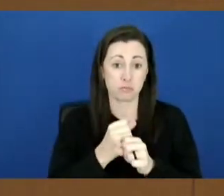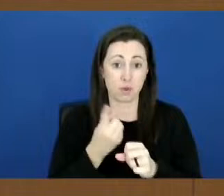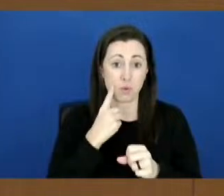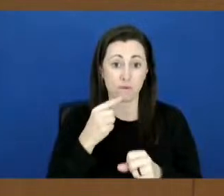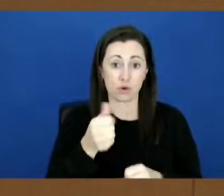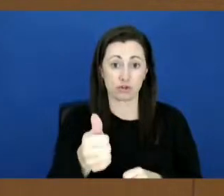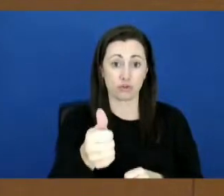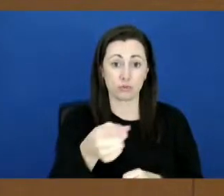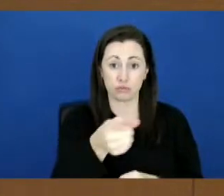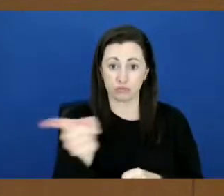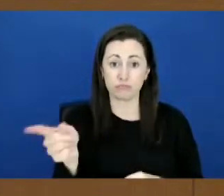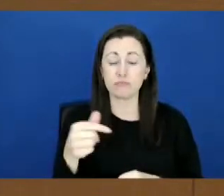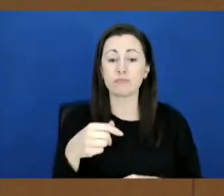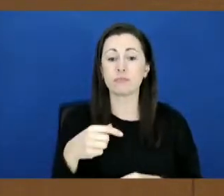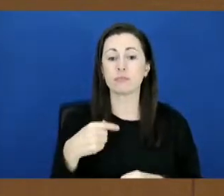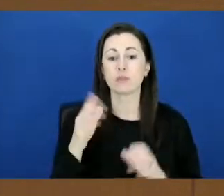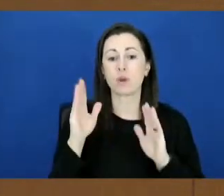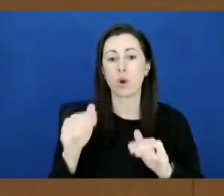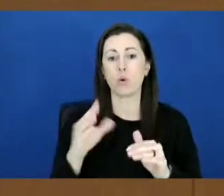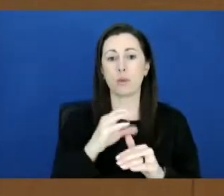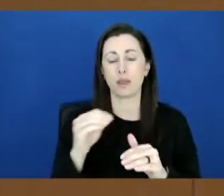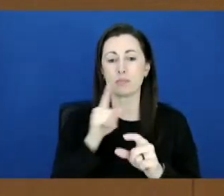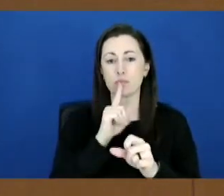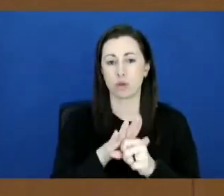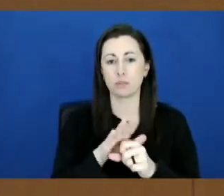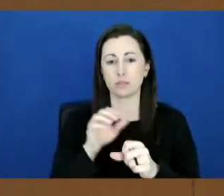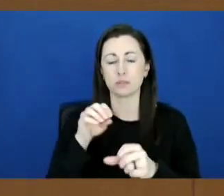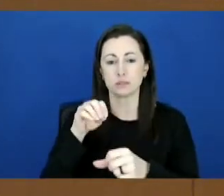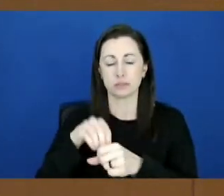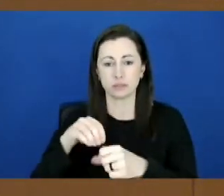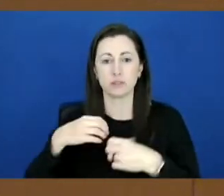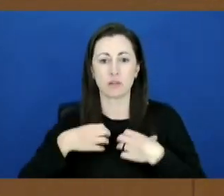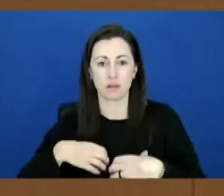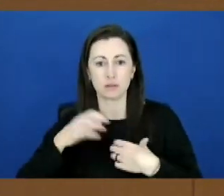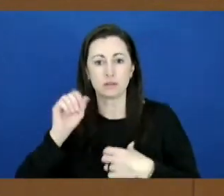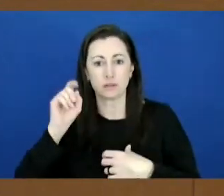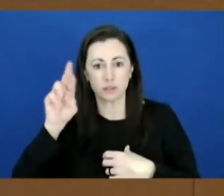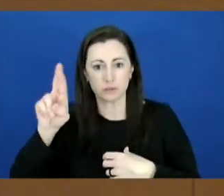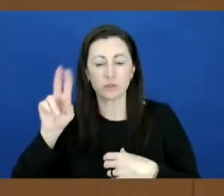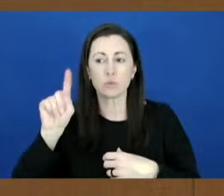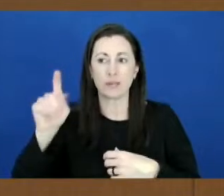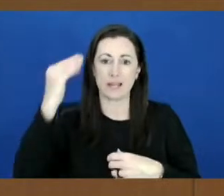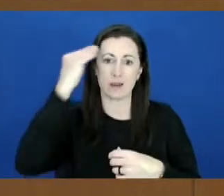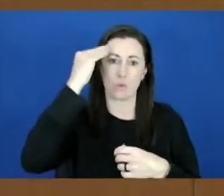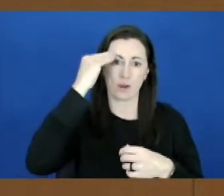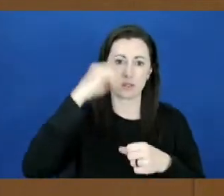I'D BE HONORED TO MAKE ONE FOR YOU MYSELF.